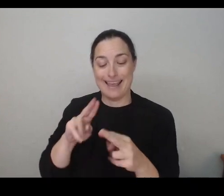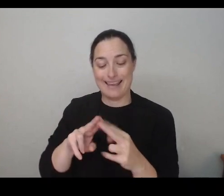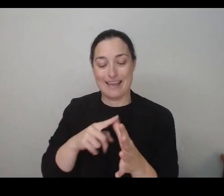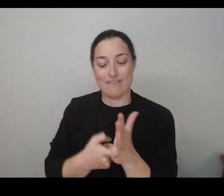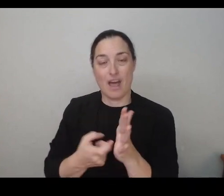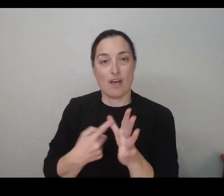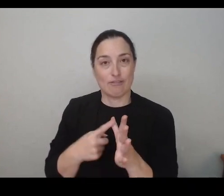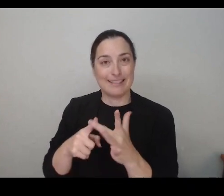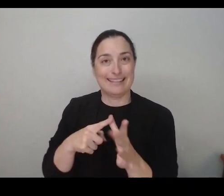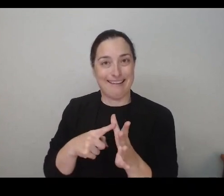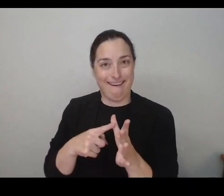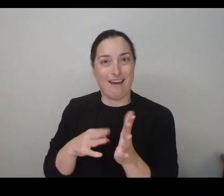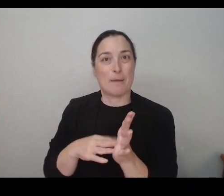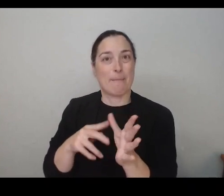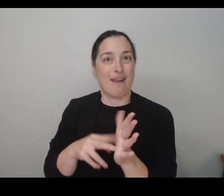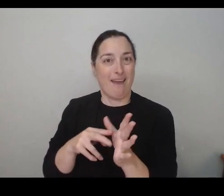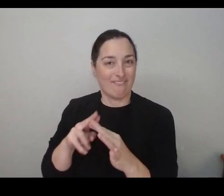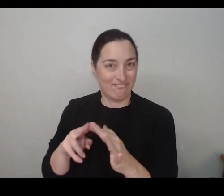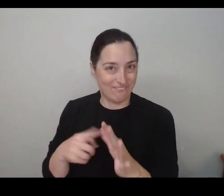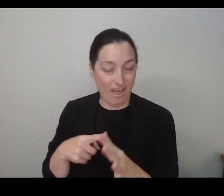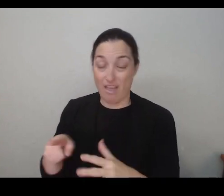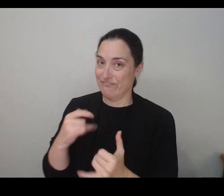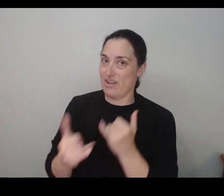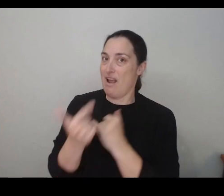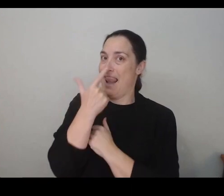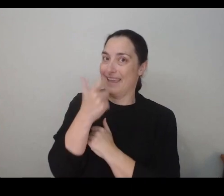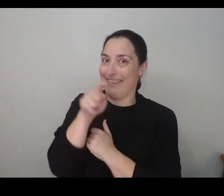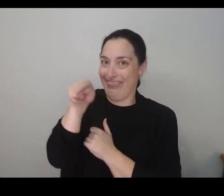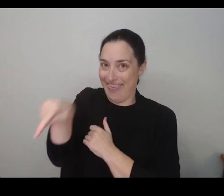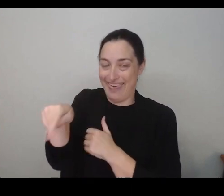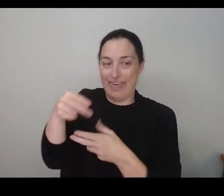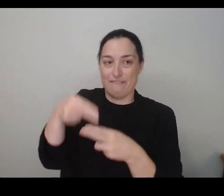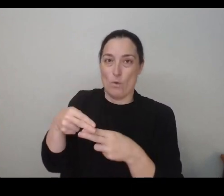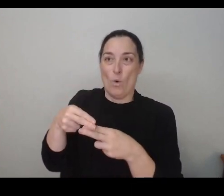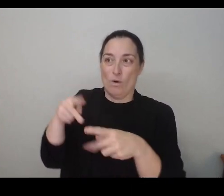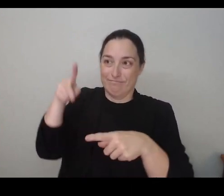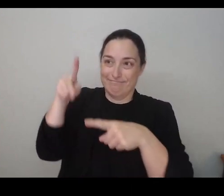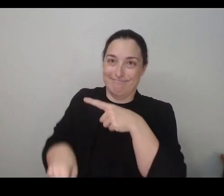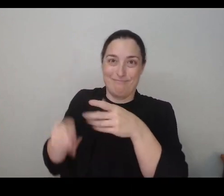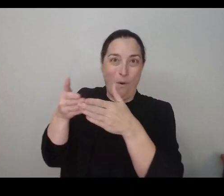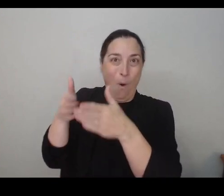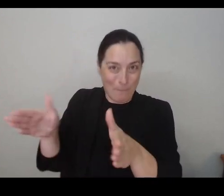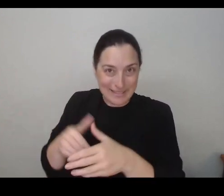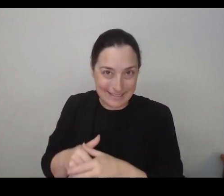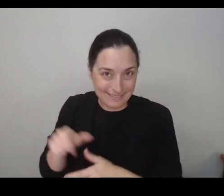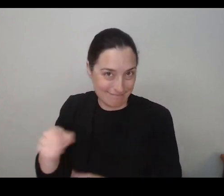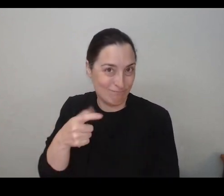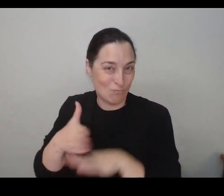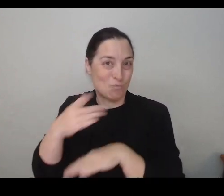that I was lucky to be there for the opening. And our colleague, Emmanuel Kasarhérou